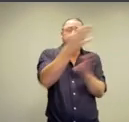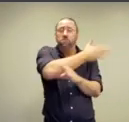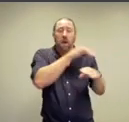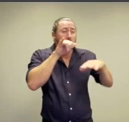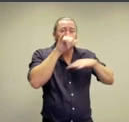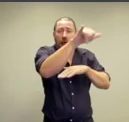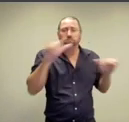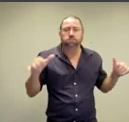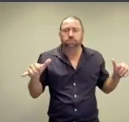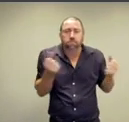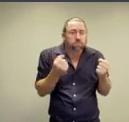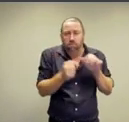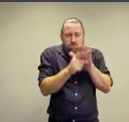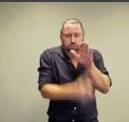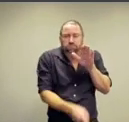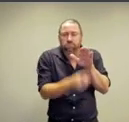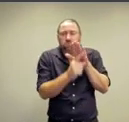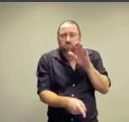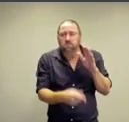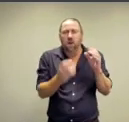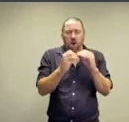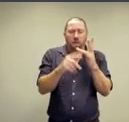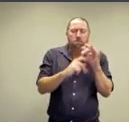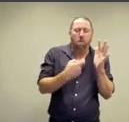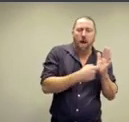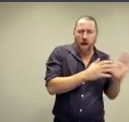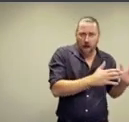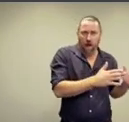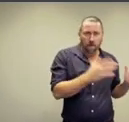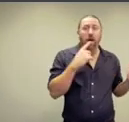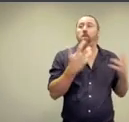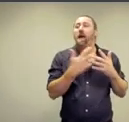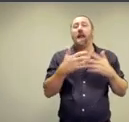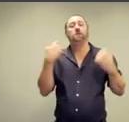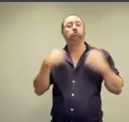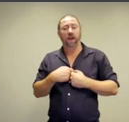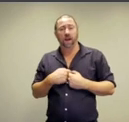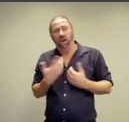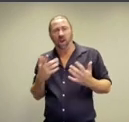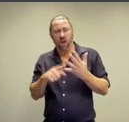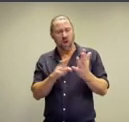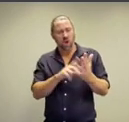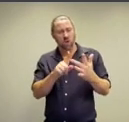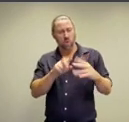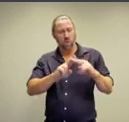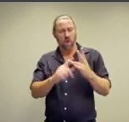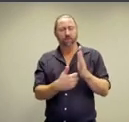those early aviation jackets we saw in bomber styles but essentially, a really broad number of them were used as